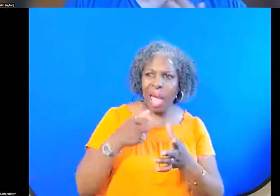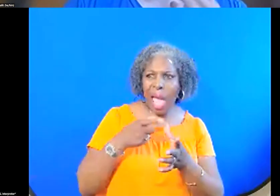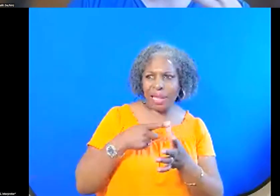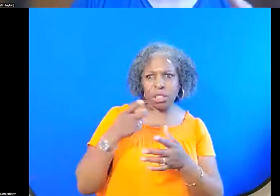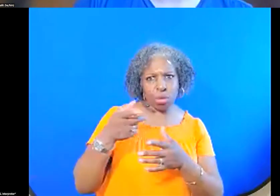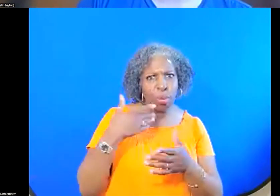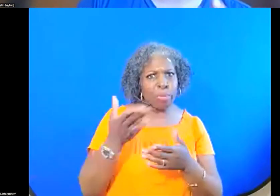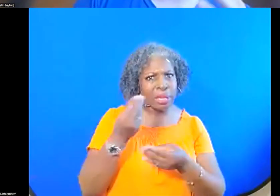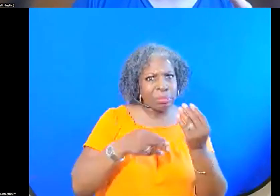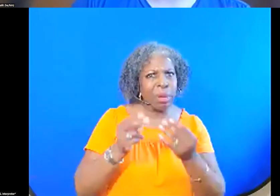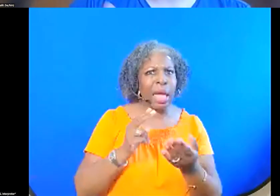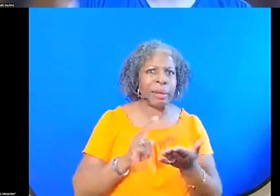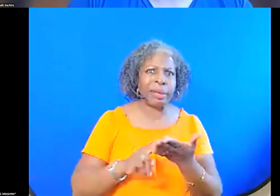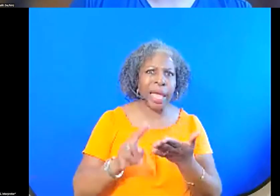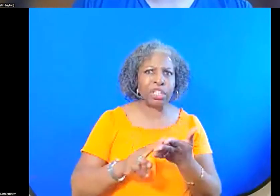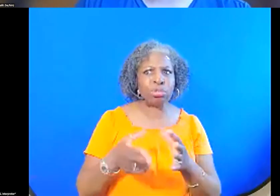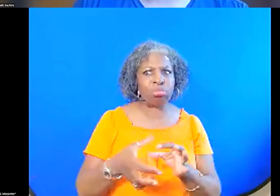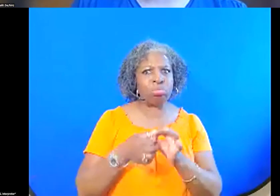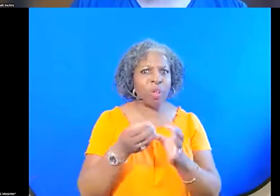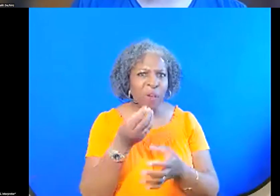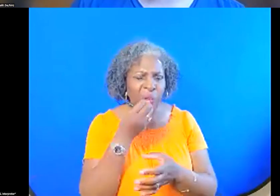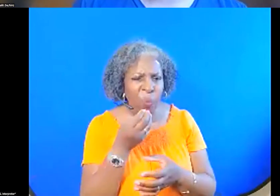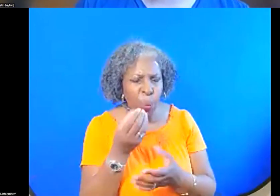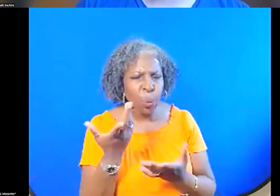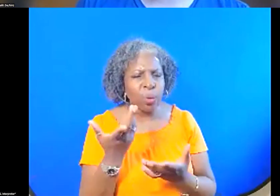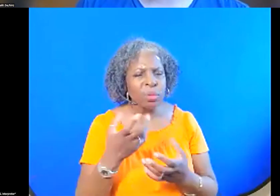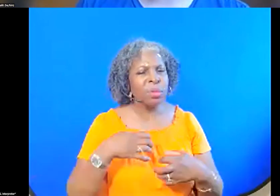And it's, and it's interesting, because like, the spaces that were both projects have